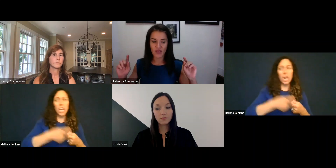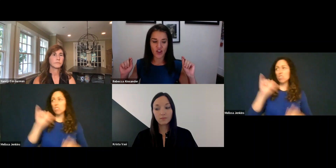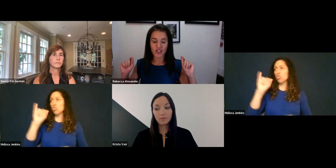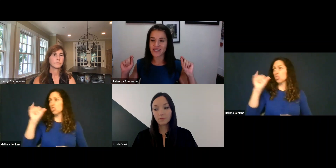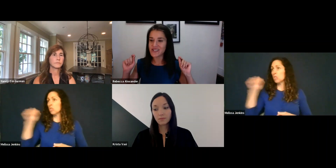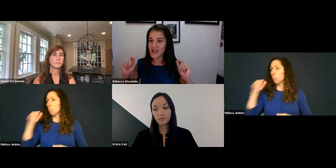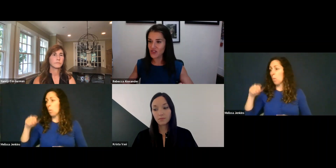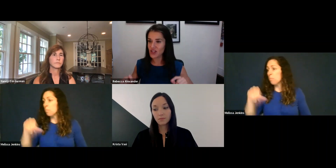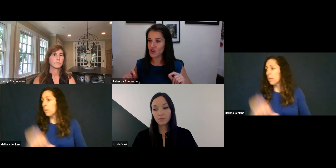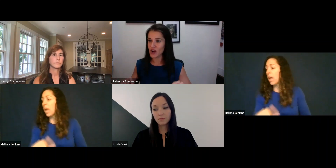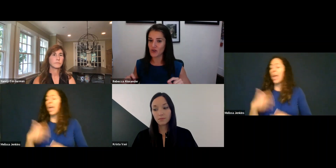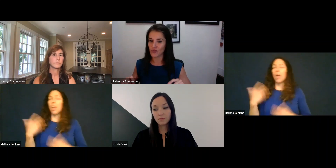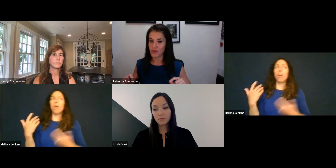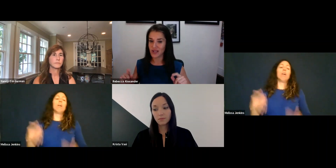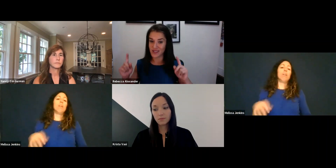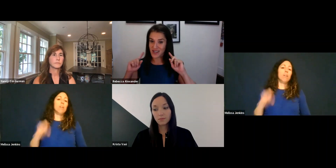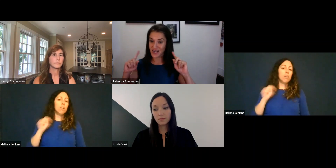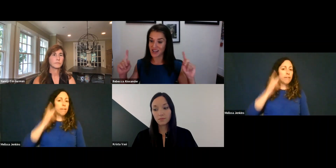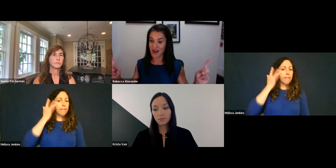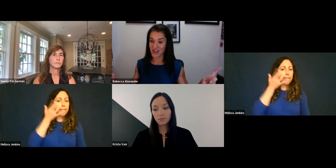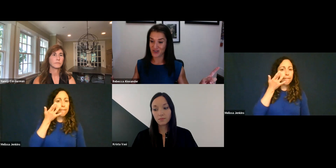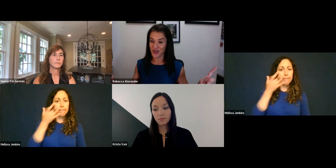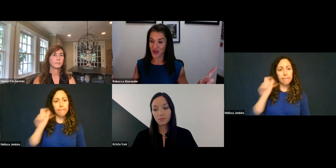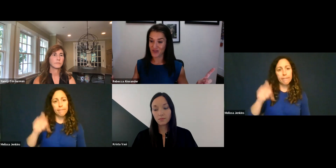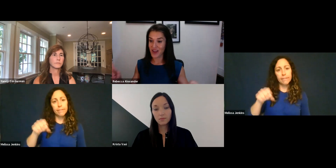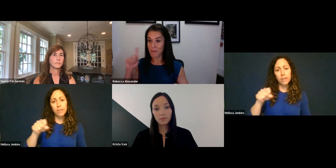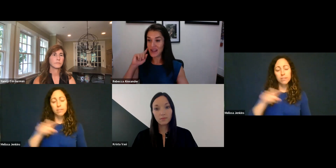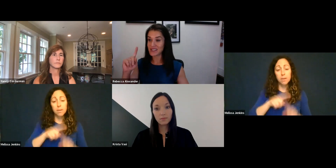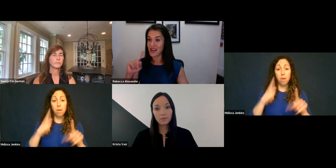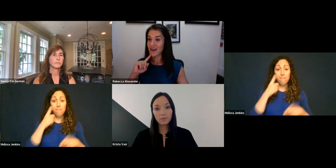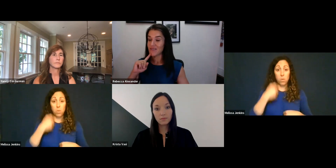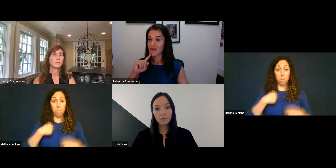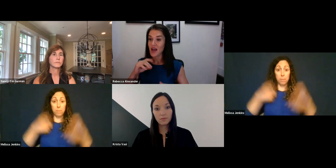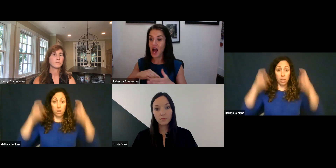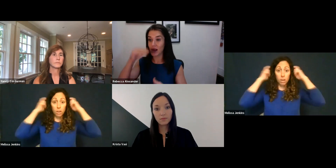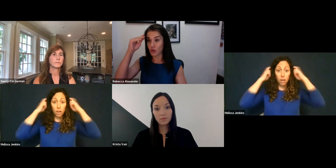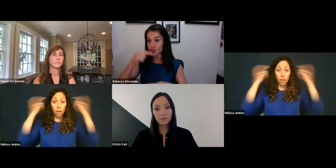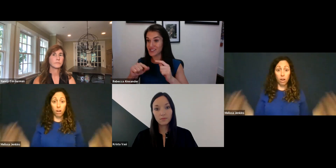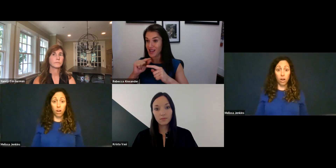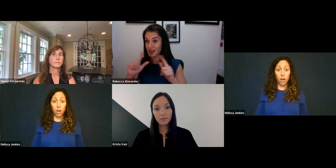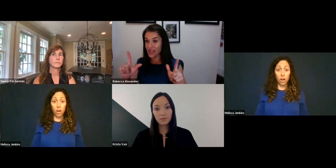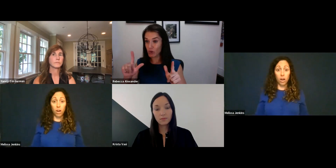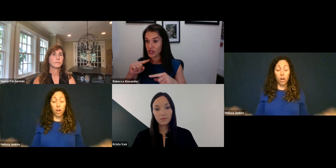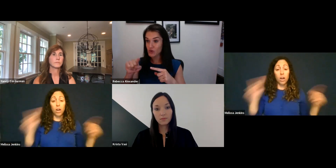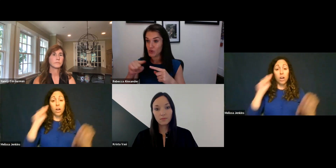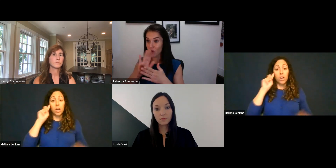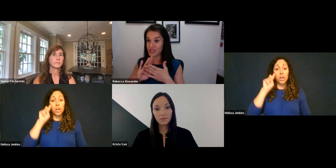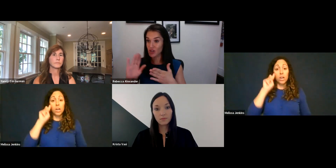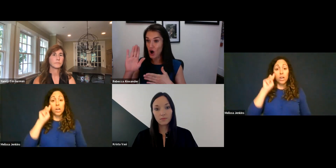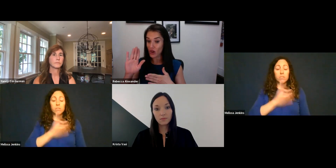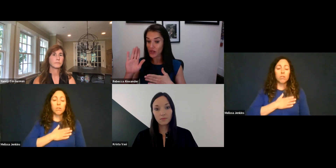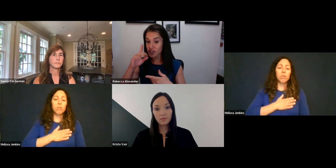But there's nothing greater for me than taking my ears off and being deaf. I learned sign language when I was in college